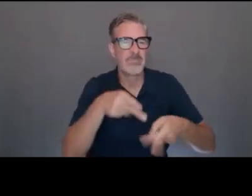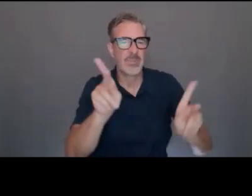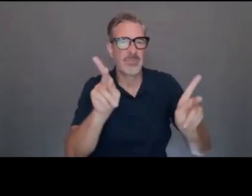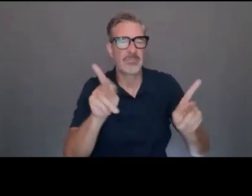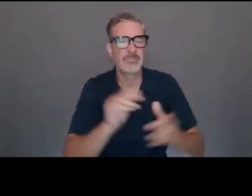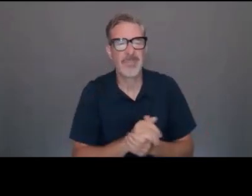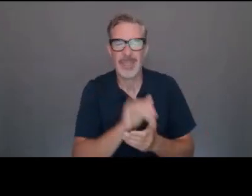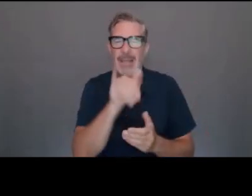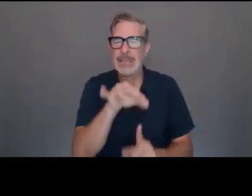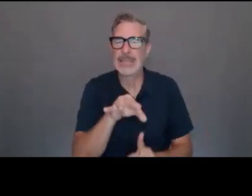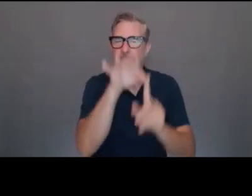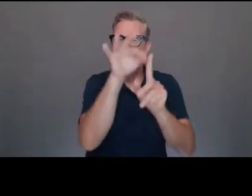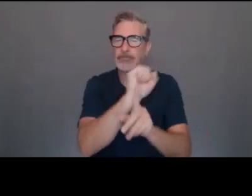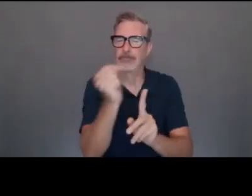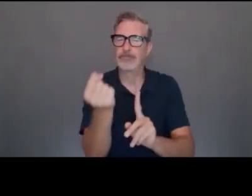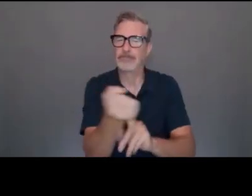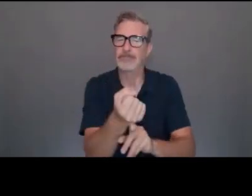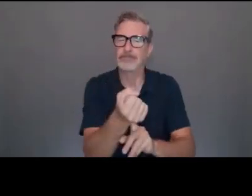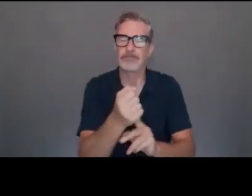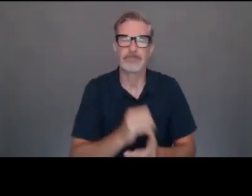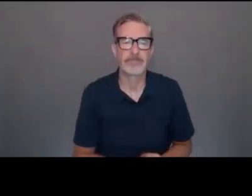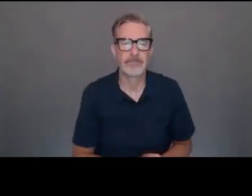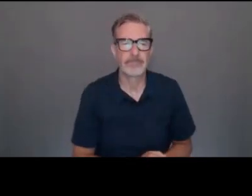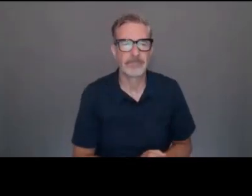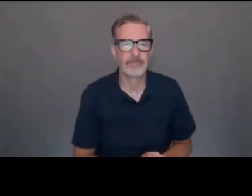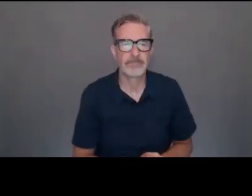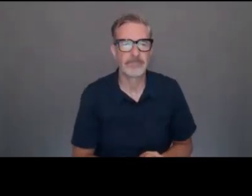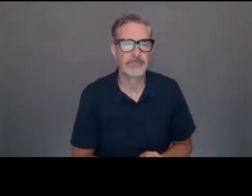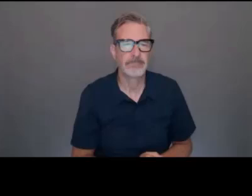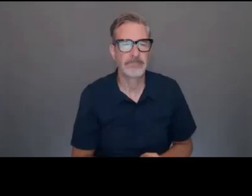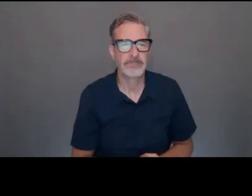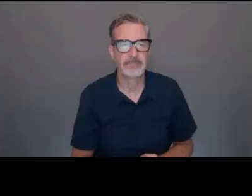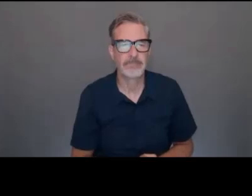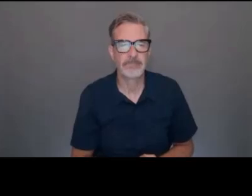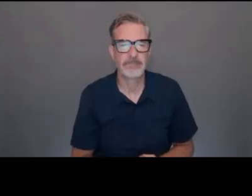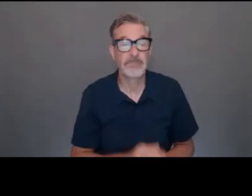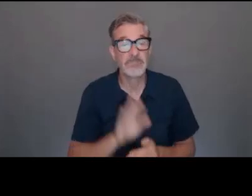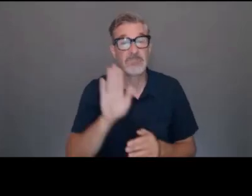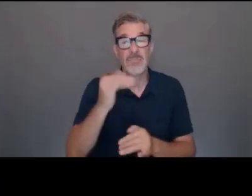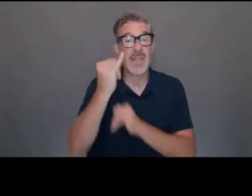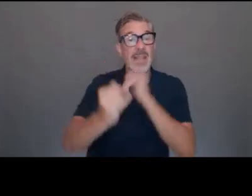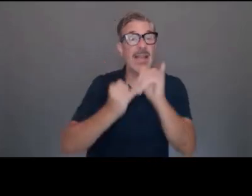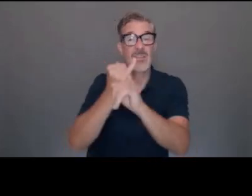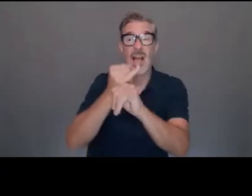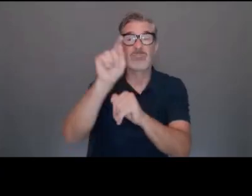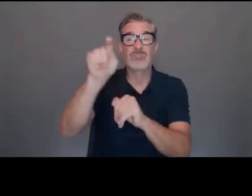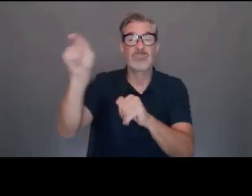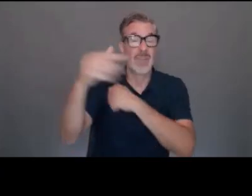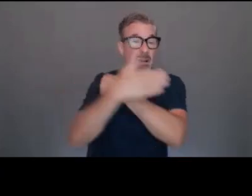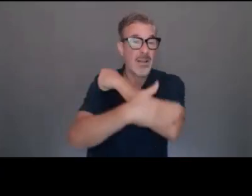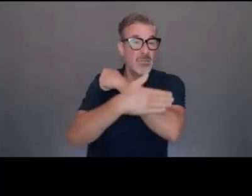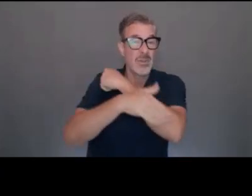Even though an international presenter or partner must be